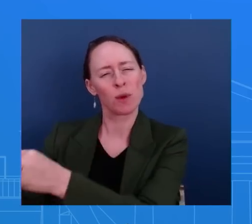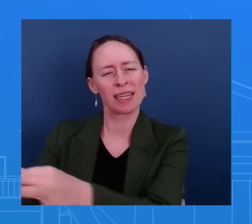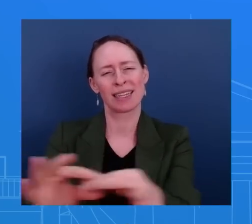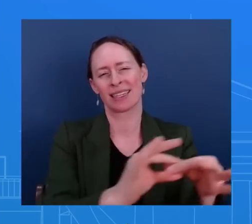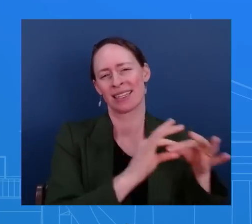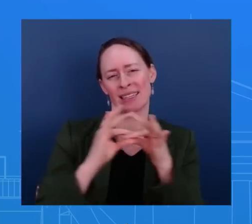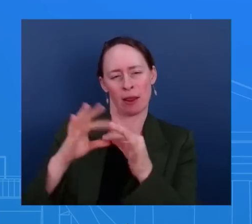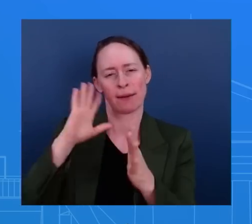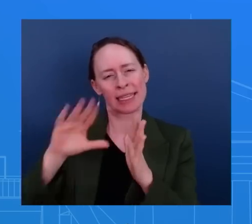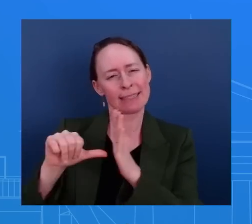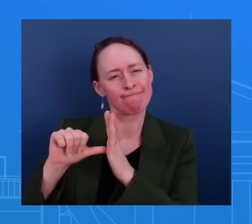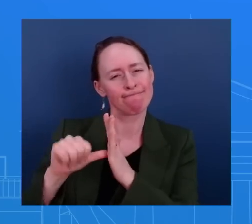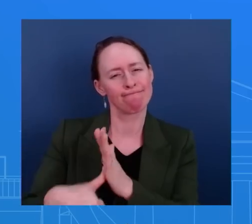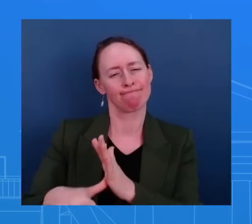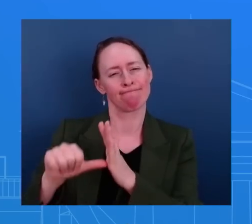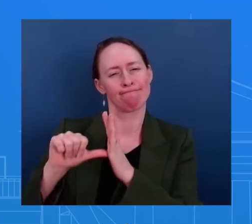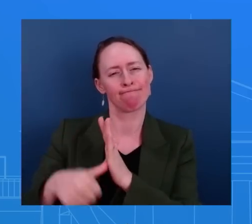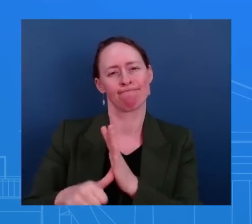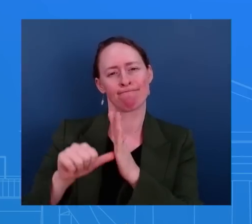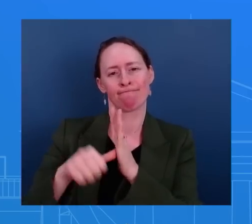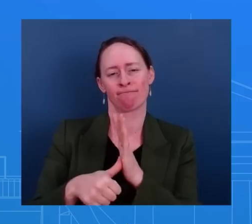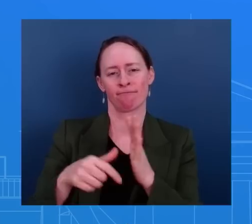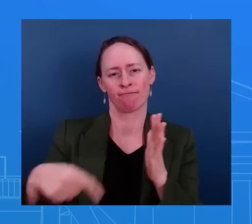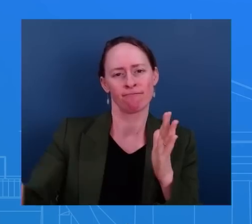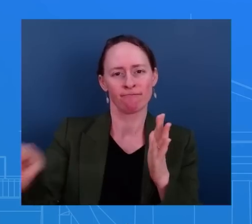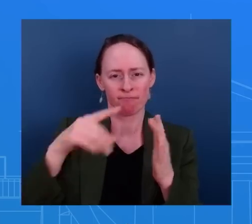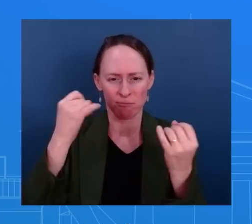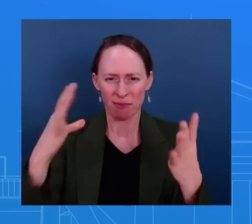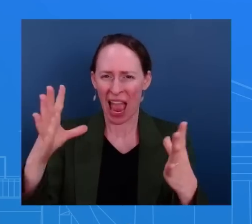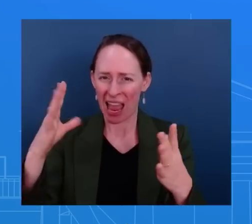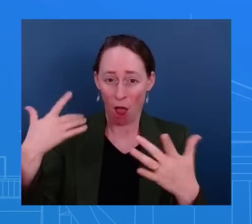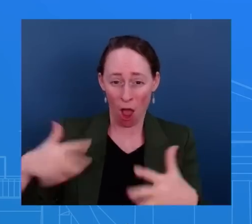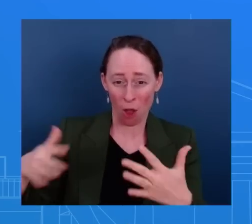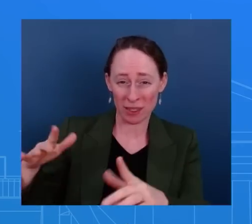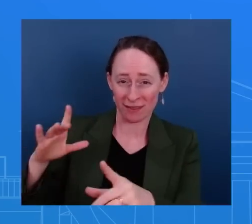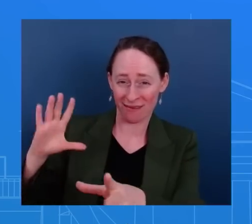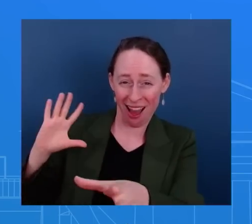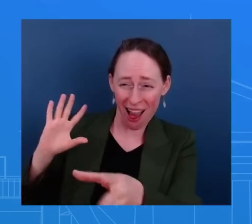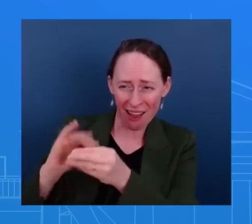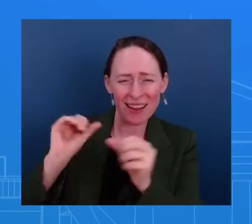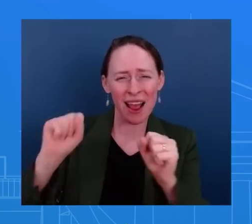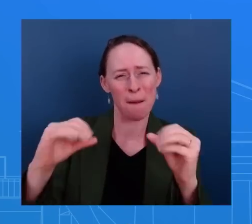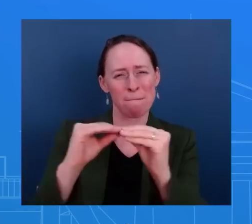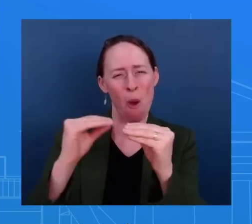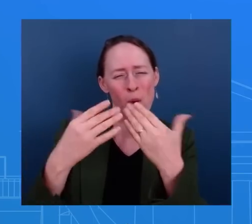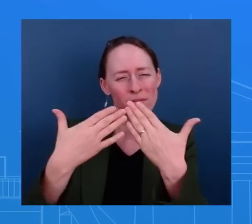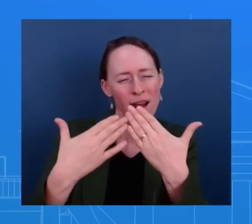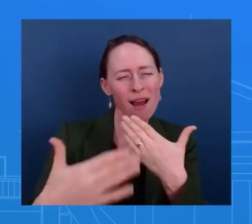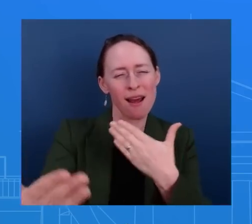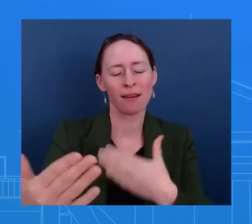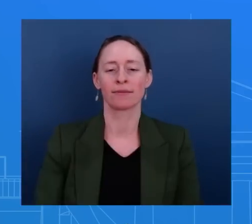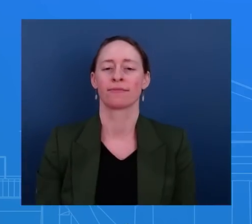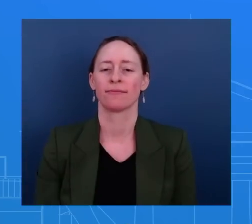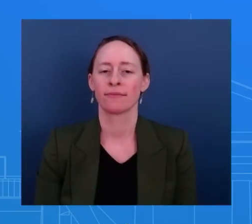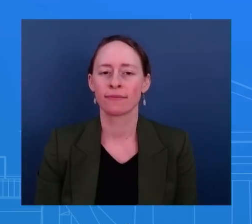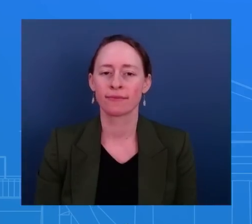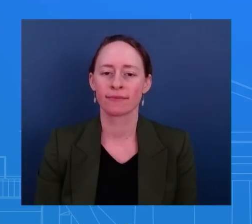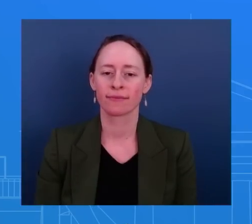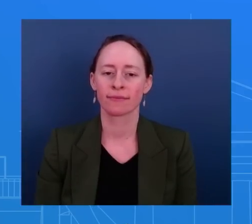in doing in the past three and a half years. The Press: And will he be there when the vice president accepts the nomination? Ms. Jean-Pierre: I don't have anything else to -- to share about -- about his schedule next week.